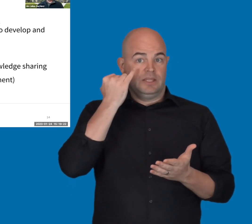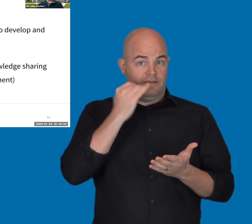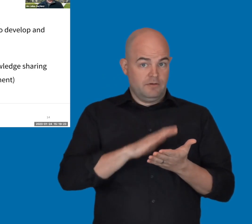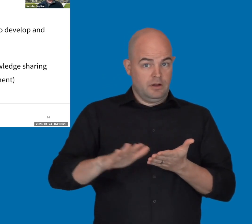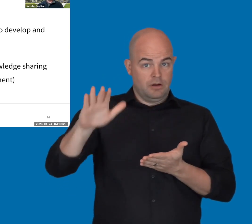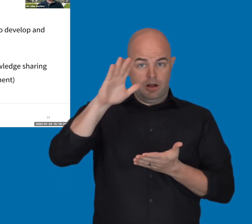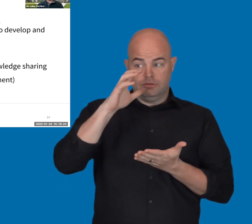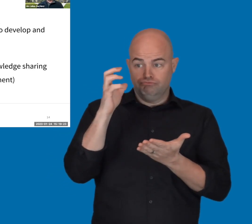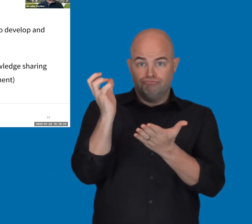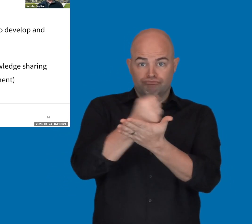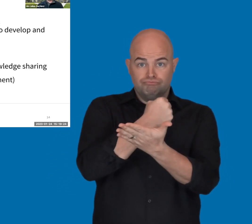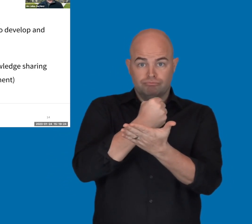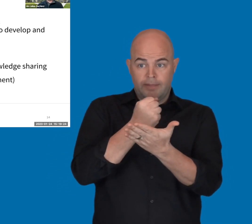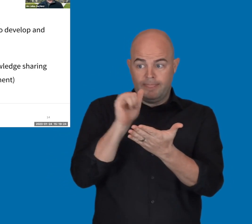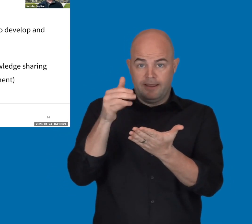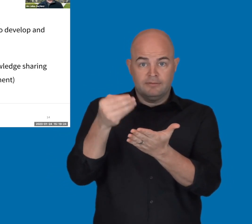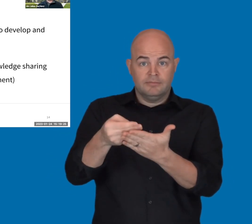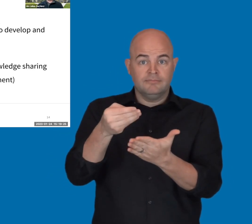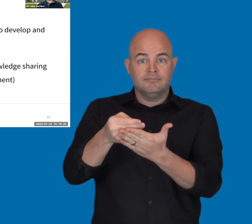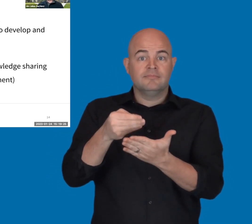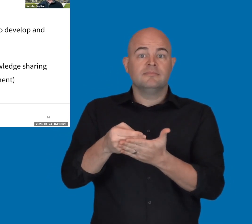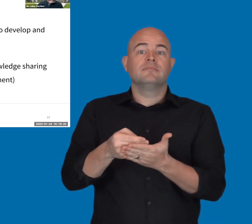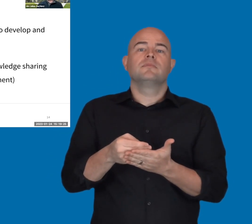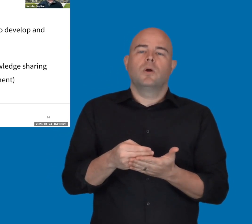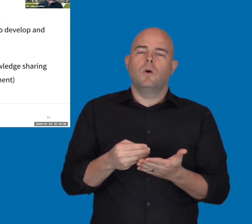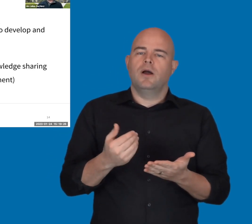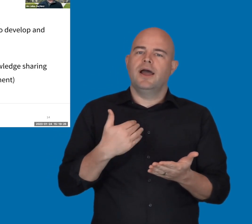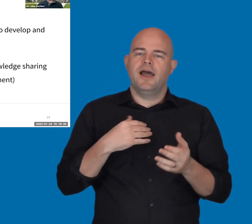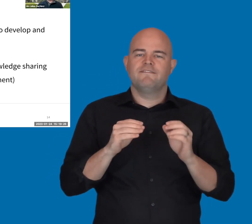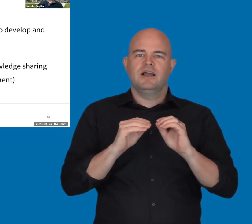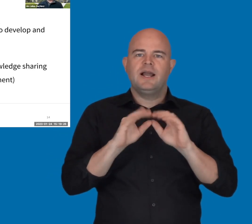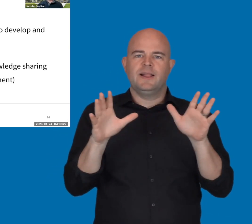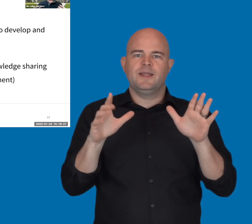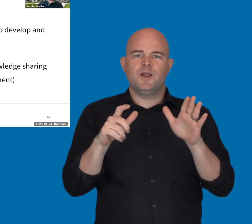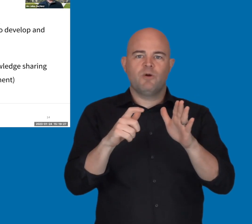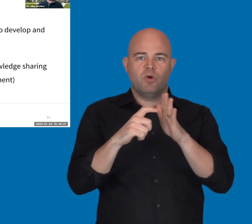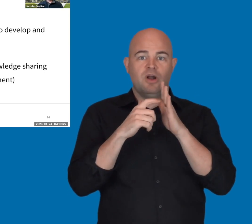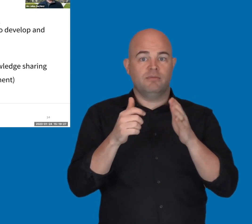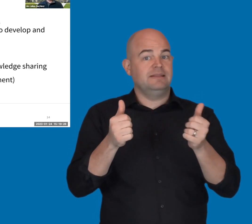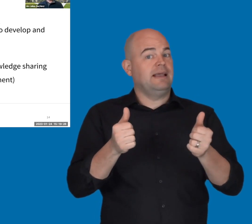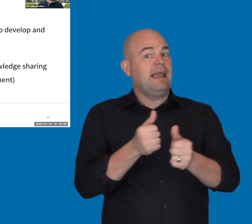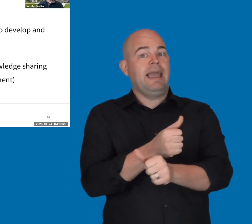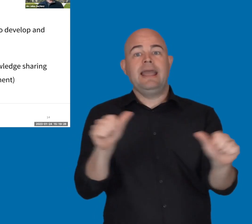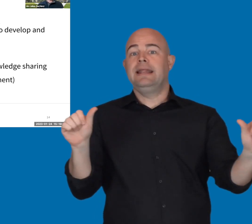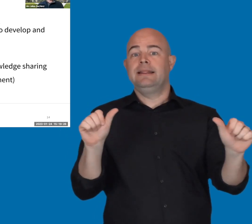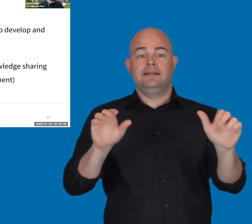up the accessibility of a course for the vast majority of our students.